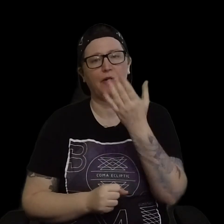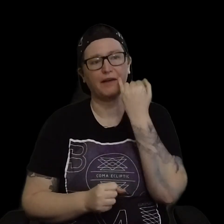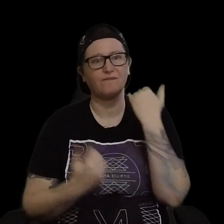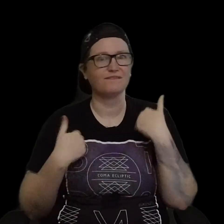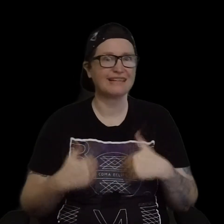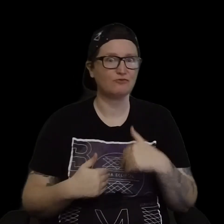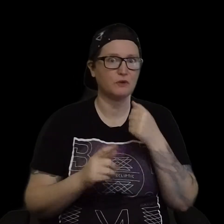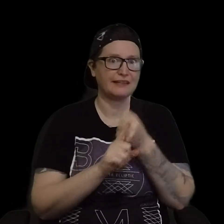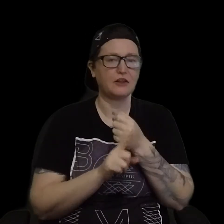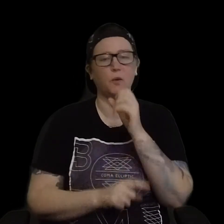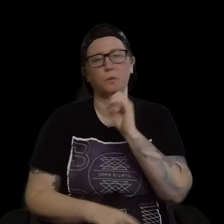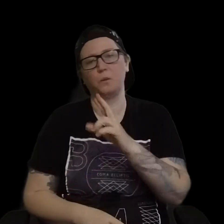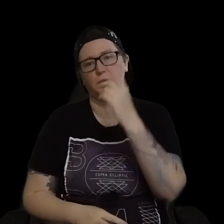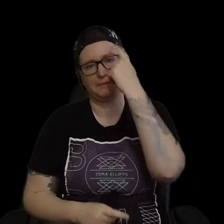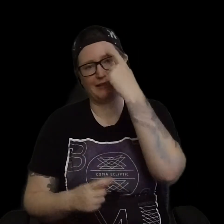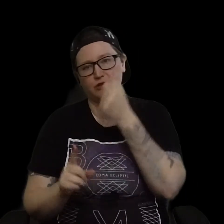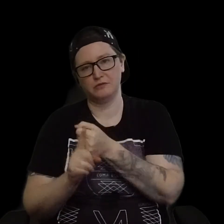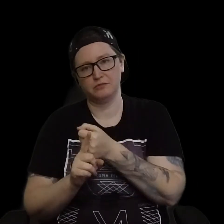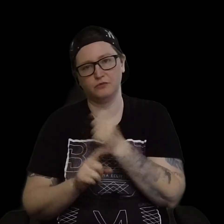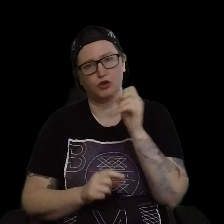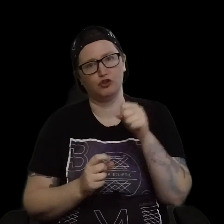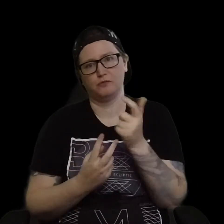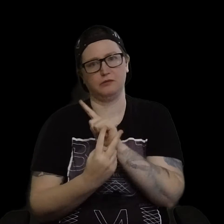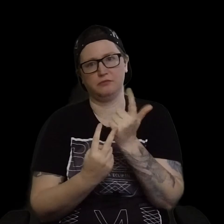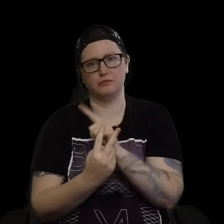so again the admin will let you know if it's a physical hit or a mental hit